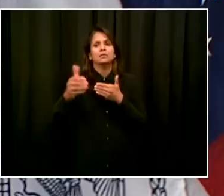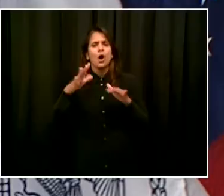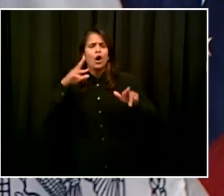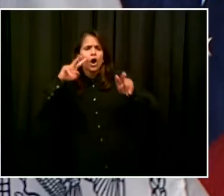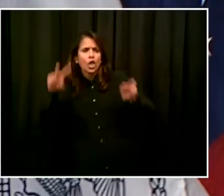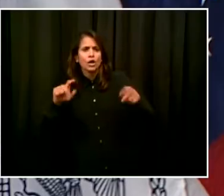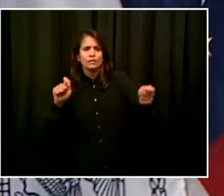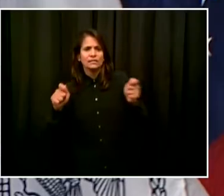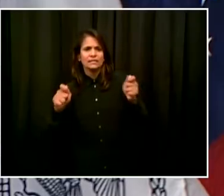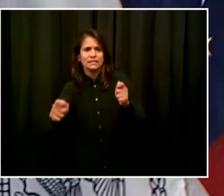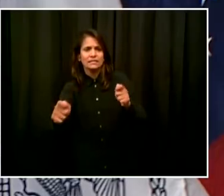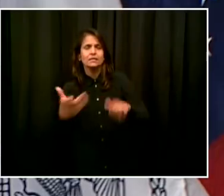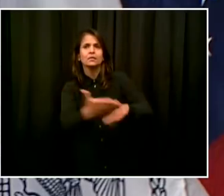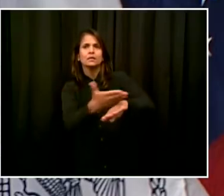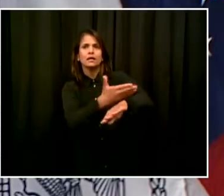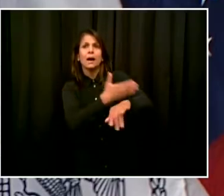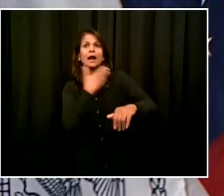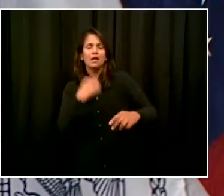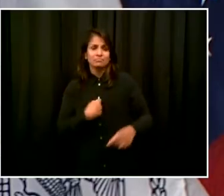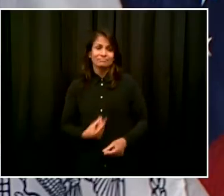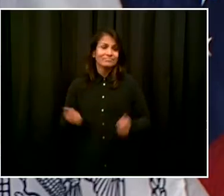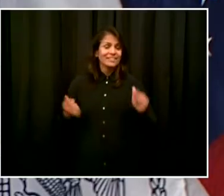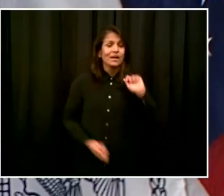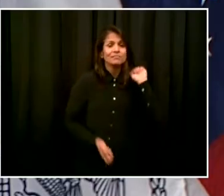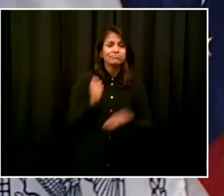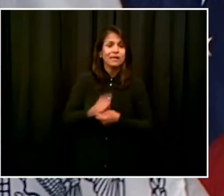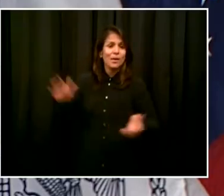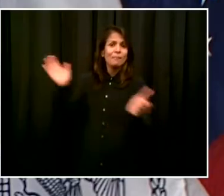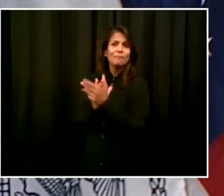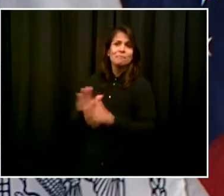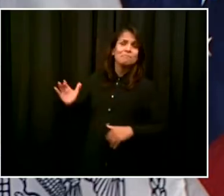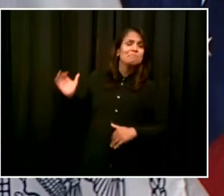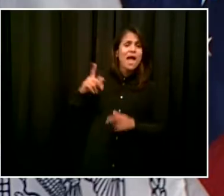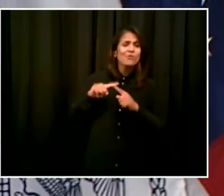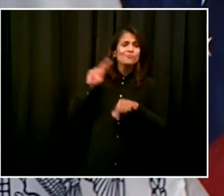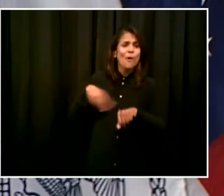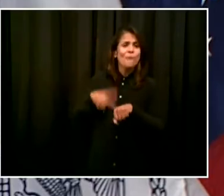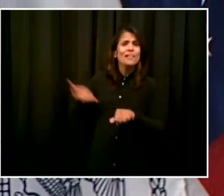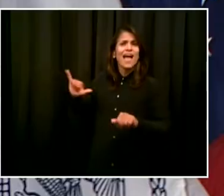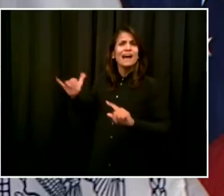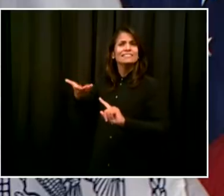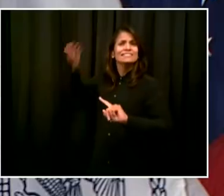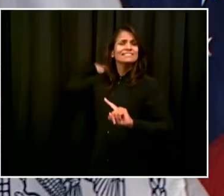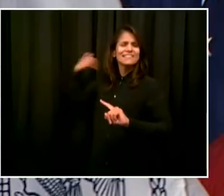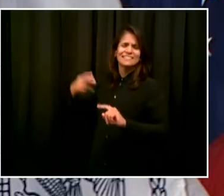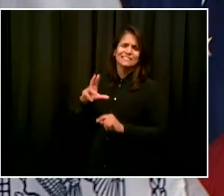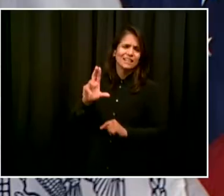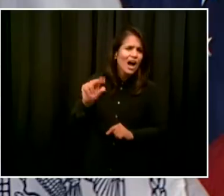DIFFERENT AS WE MAKE OUR COMEBACK. I DON'T THINK WE ARE GOING TO IMMEDIATELY GO BACK TO WHERE WE ERWEN IFEBRUY AR